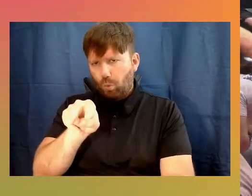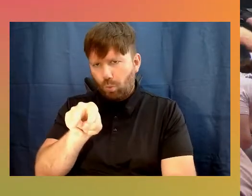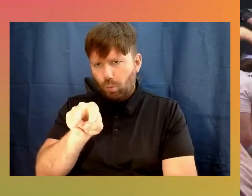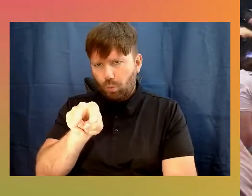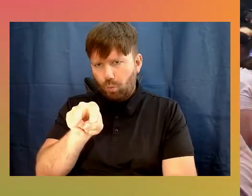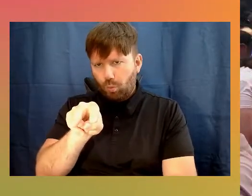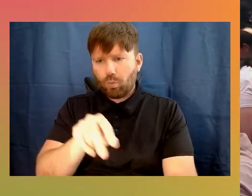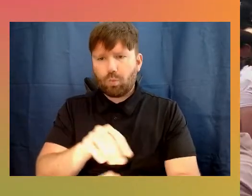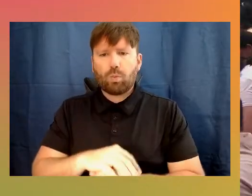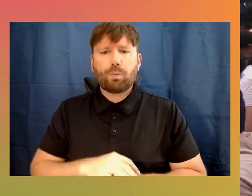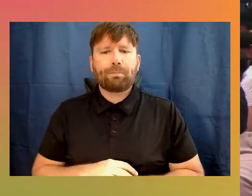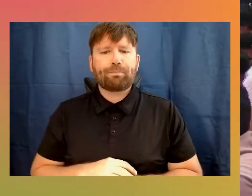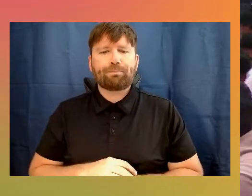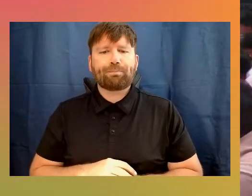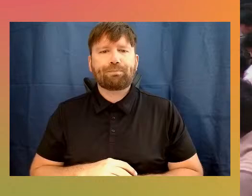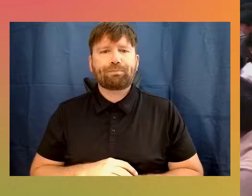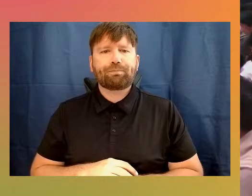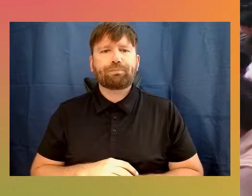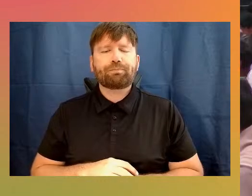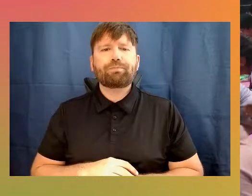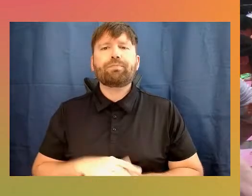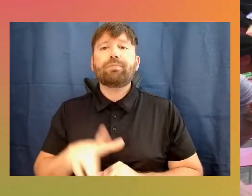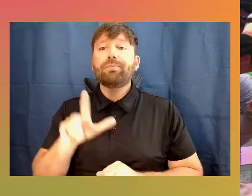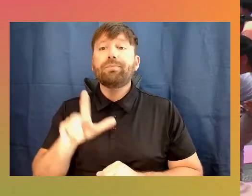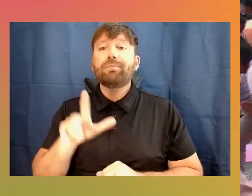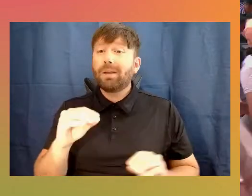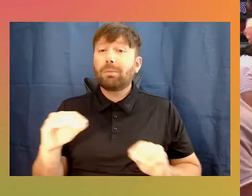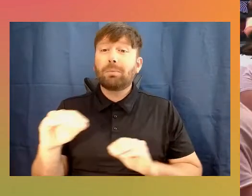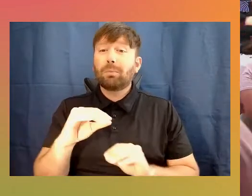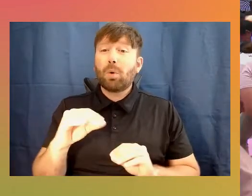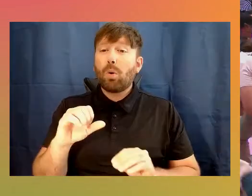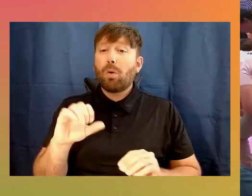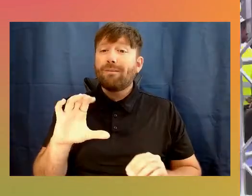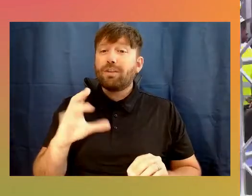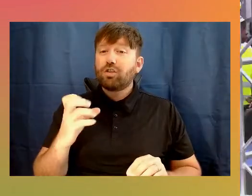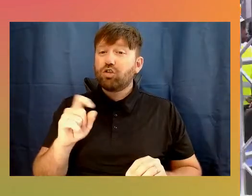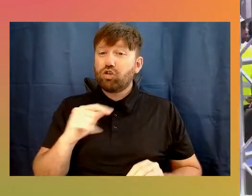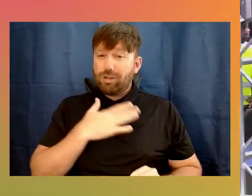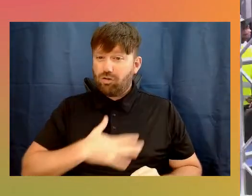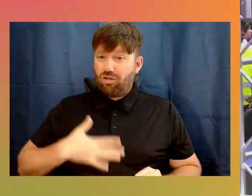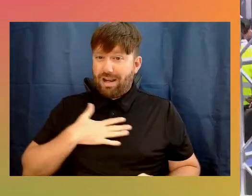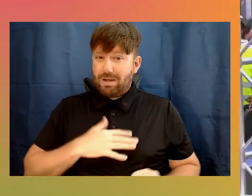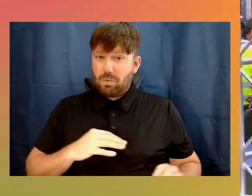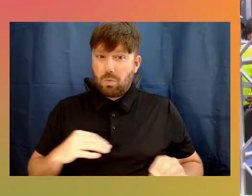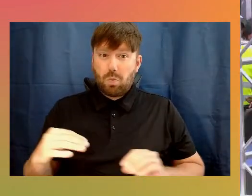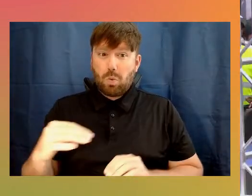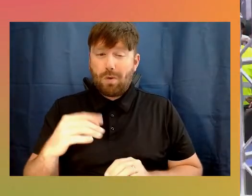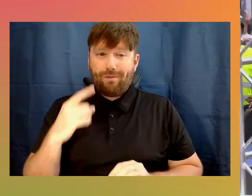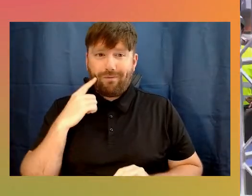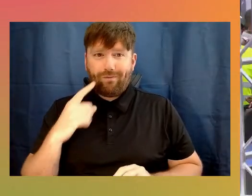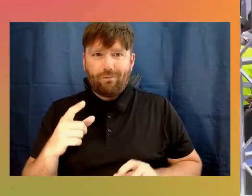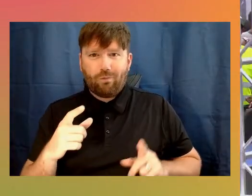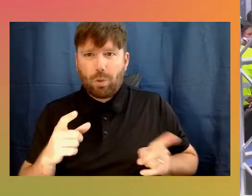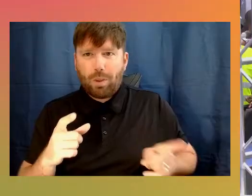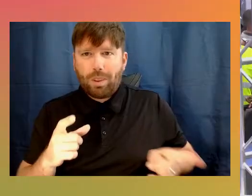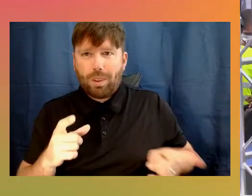DO NOT LOOK AT ME. LOOK DOWN AND FORWARD. YOU ARE GOING TO START TO